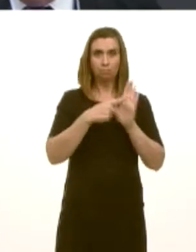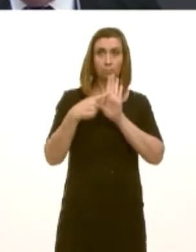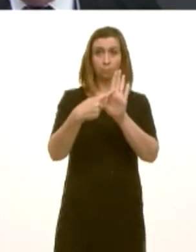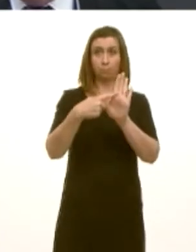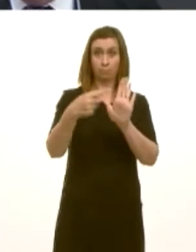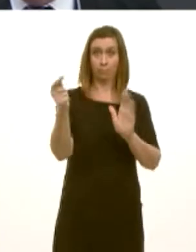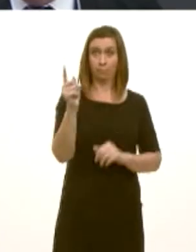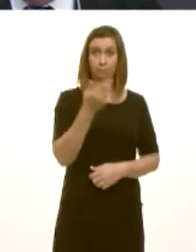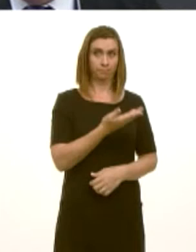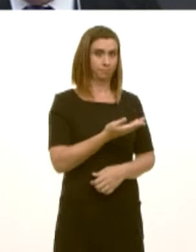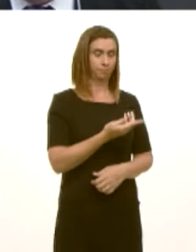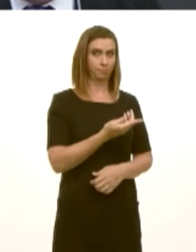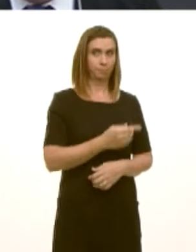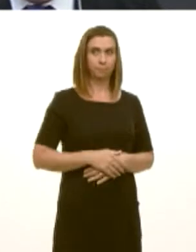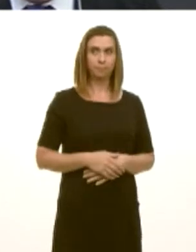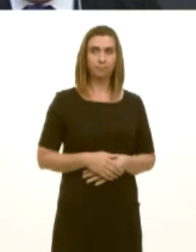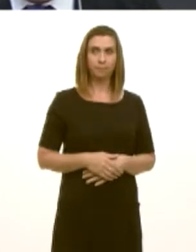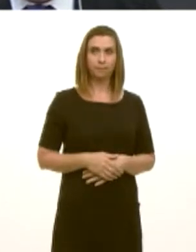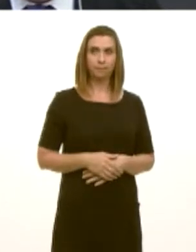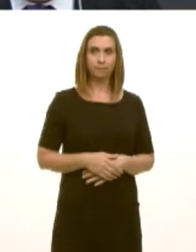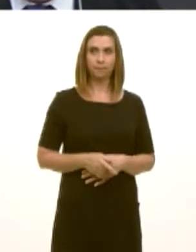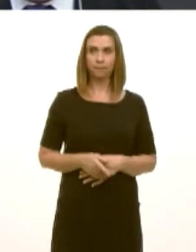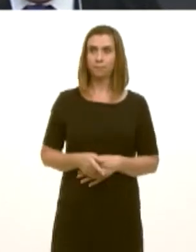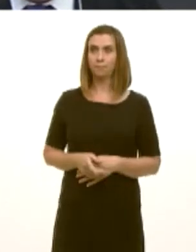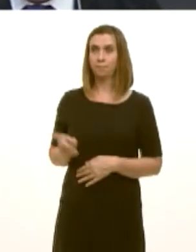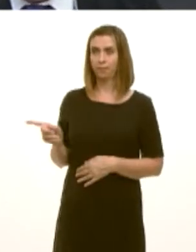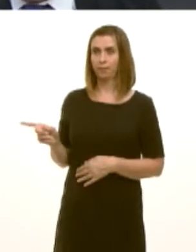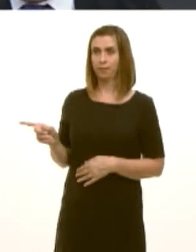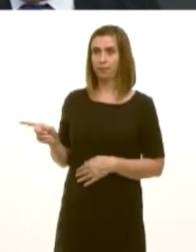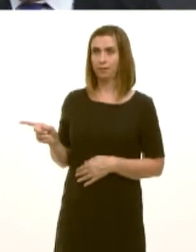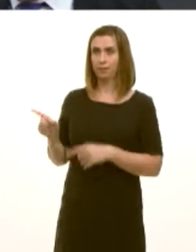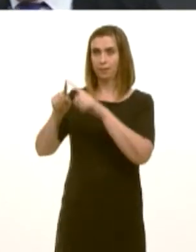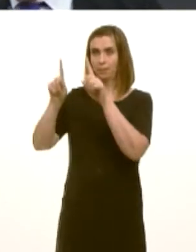of your vision for local authorities, whatís difficult to understand from this map is what